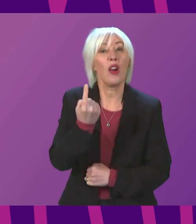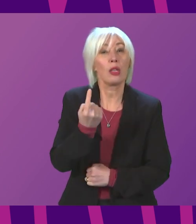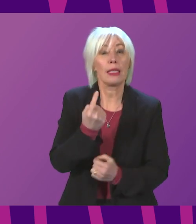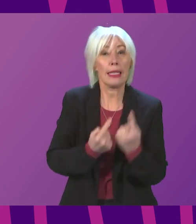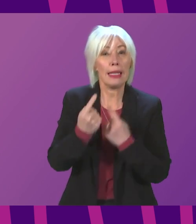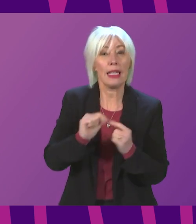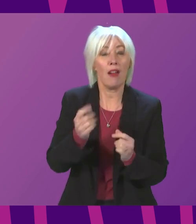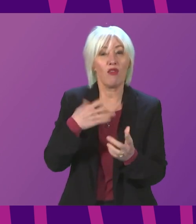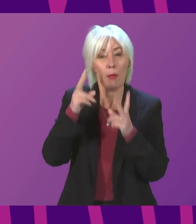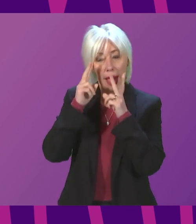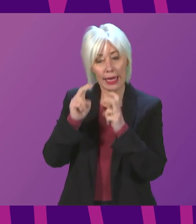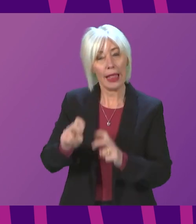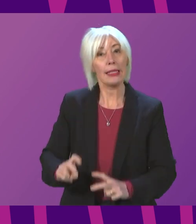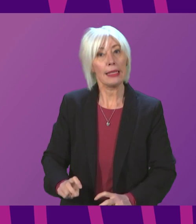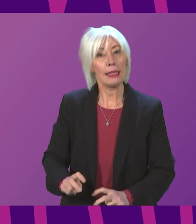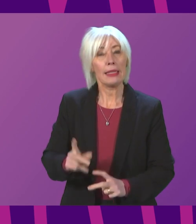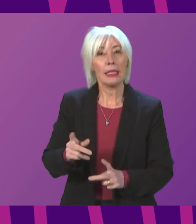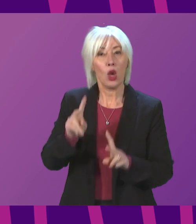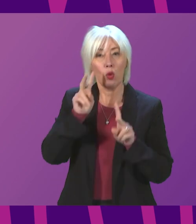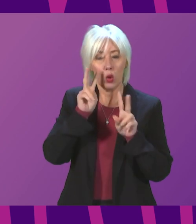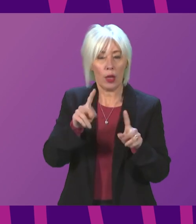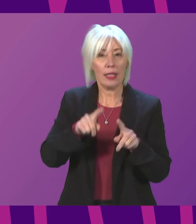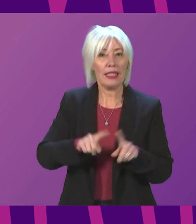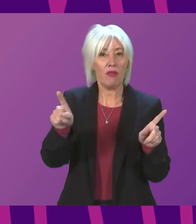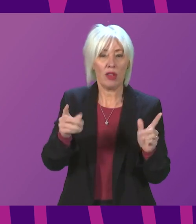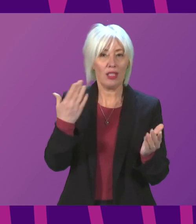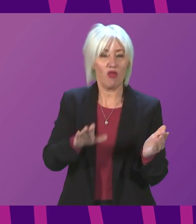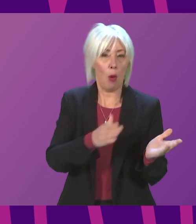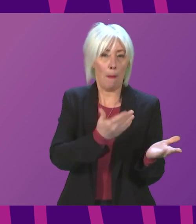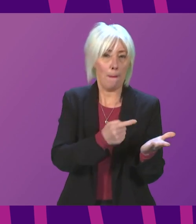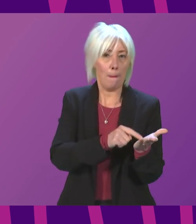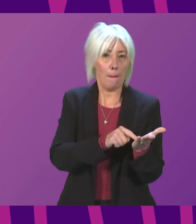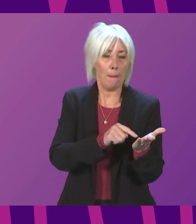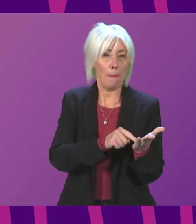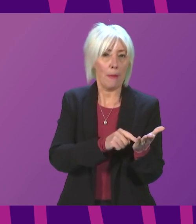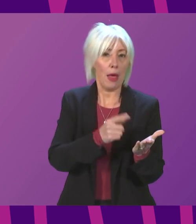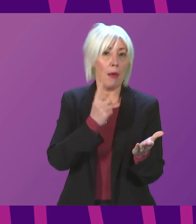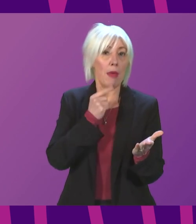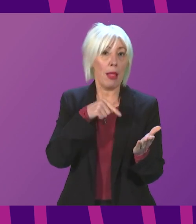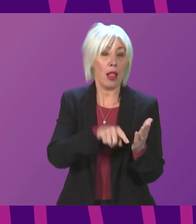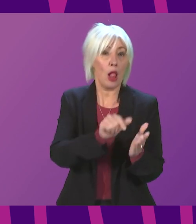analysis and will show differentiation between people who are in hospital because of Covid—in